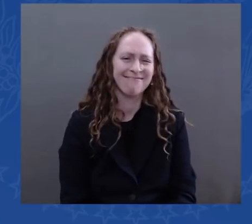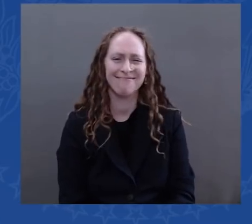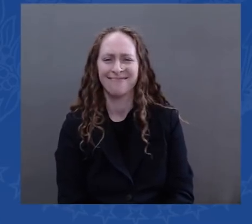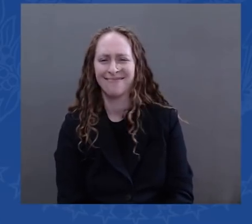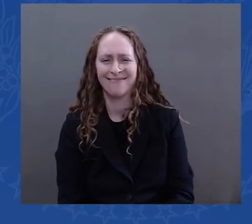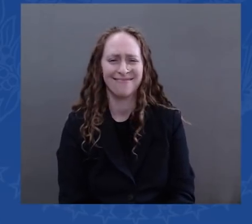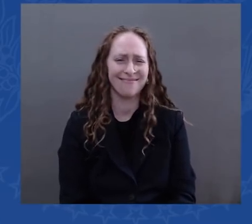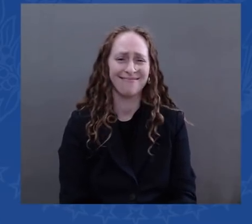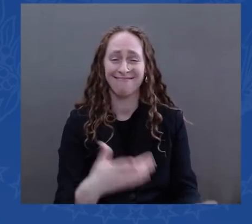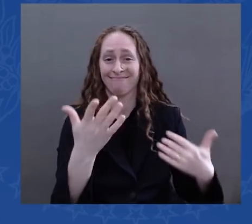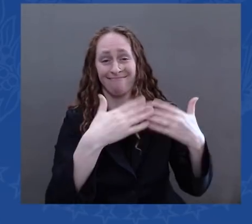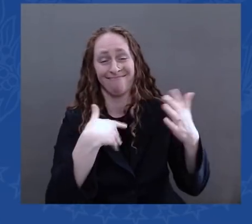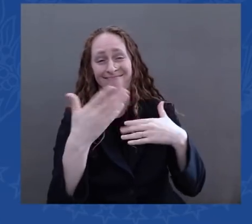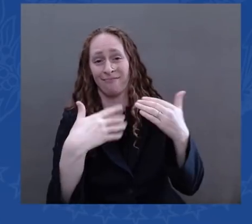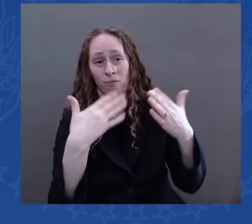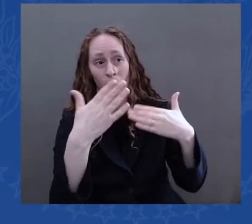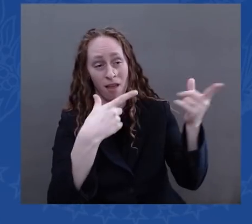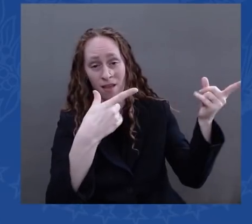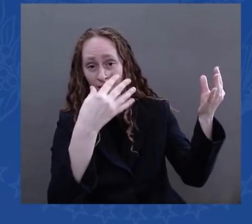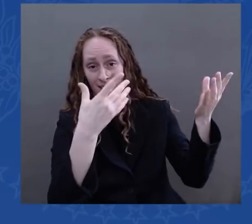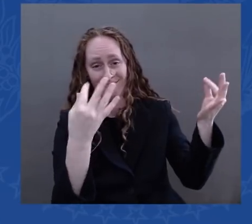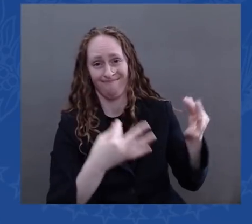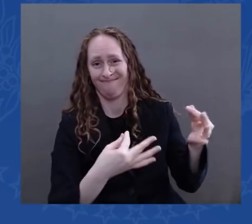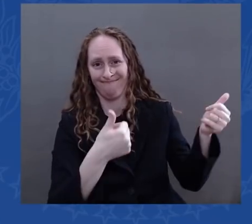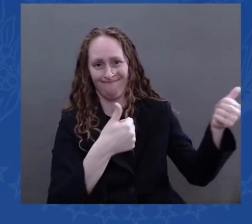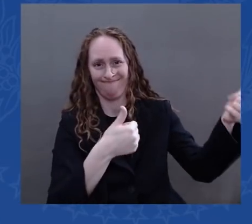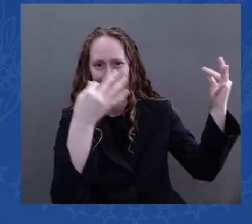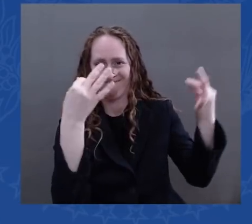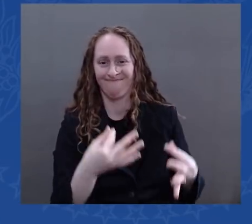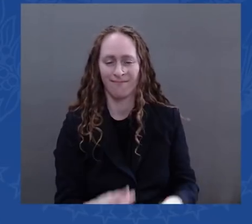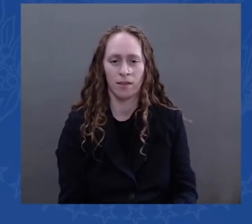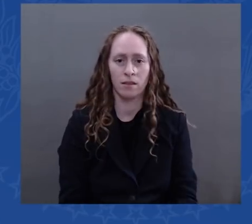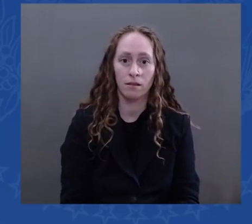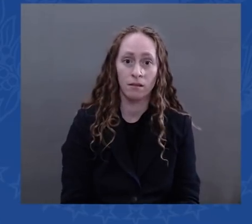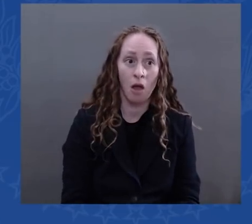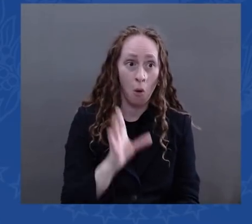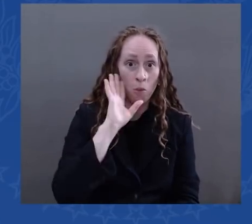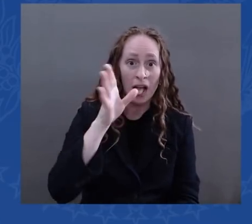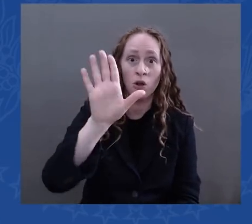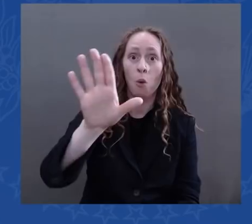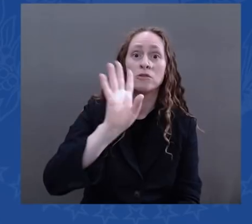use that as an excuse to escalate, given -- The President: No. The Press: -- his recent behavior? The President: Given his recent behavior,